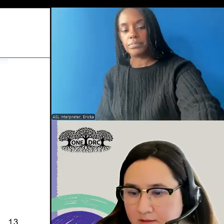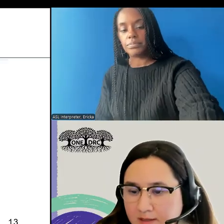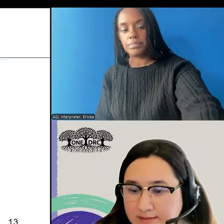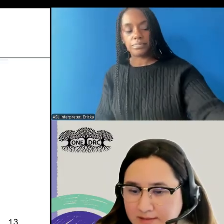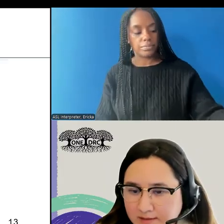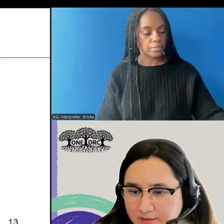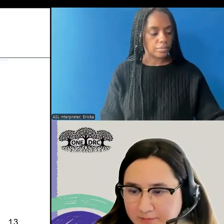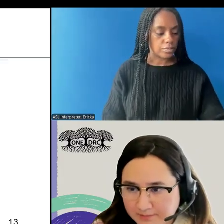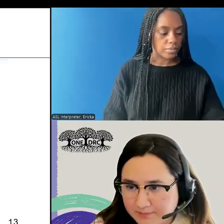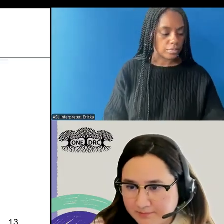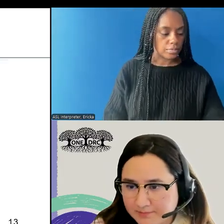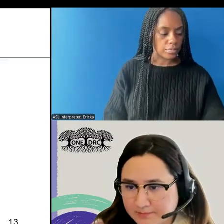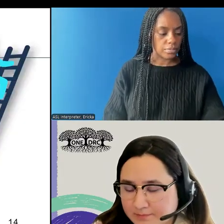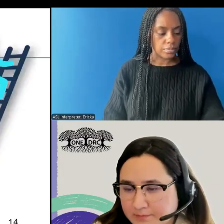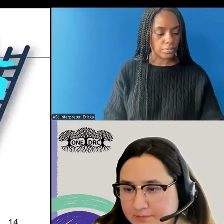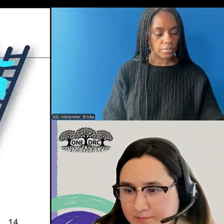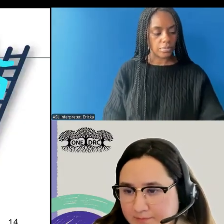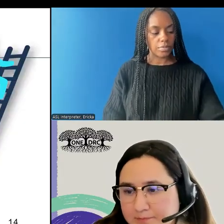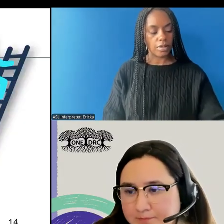Next slide.